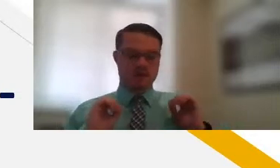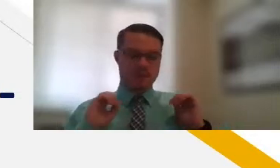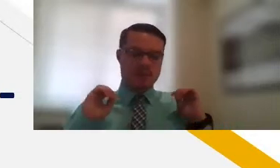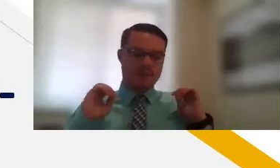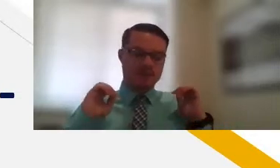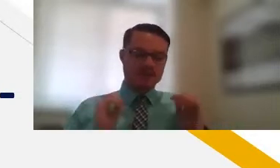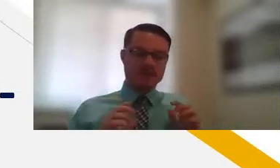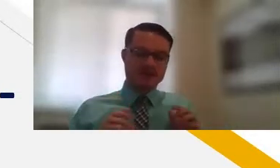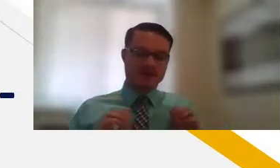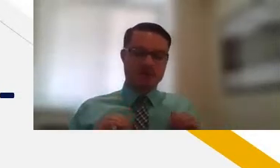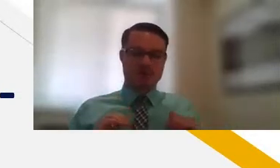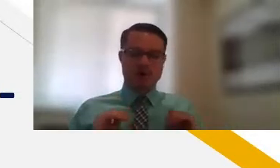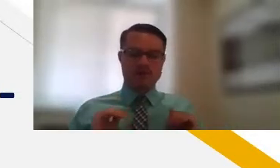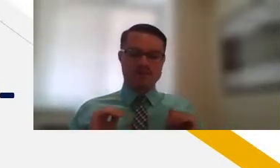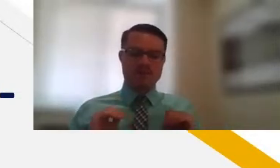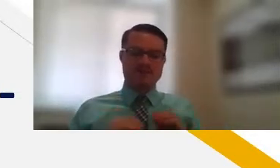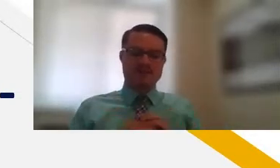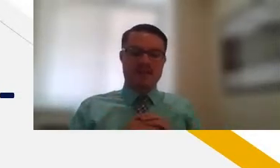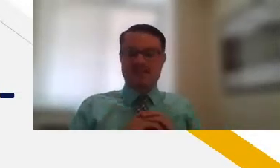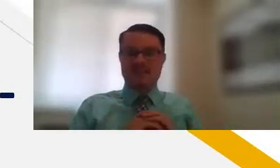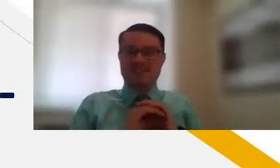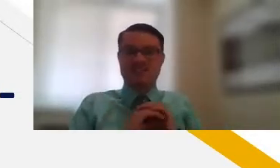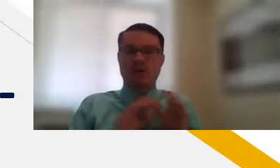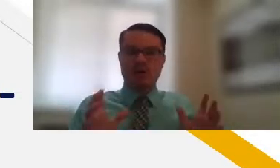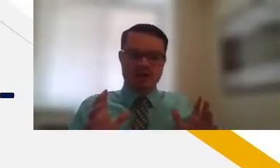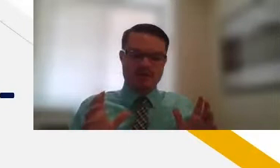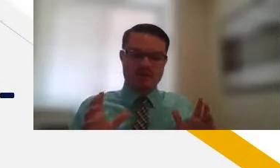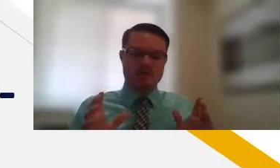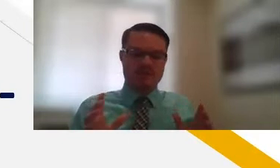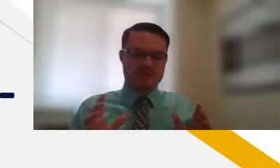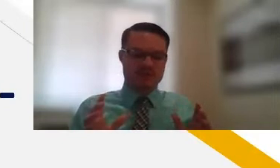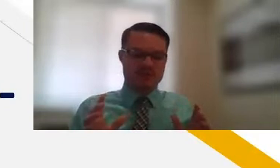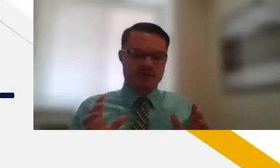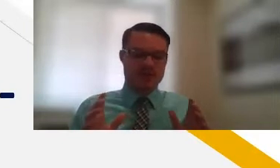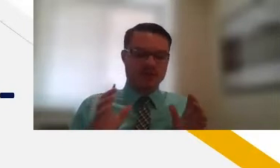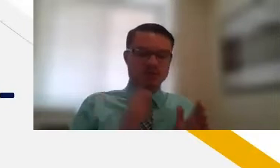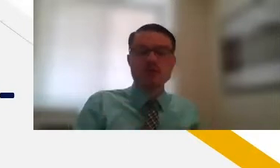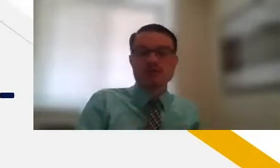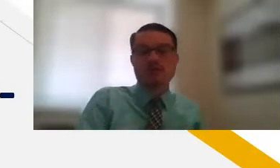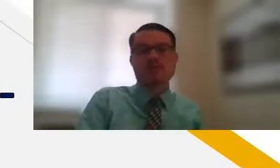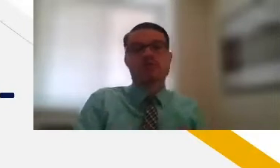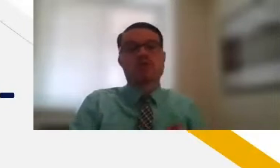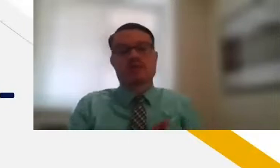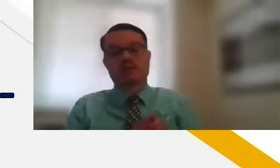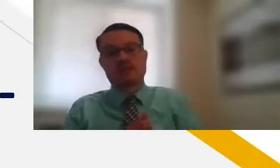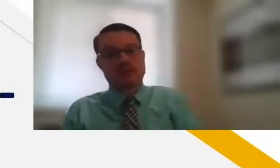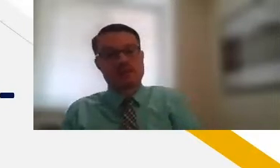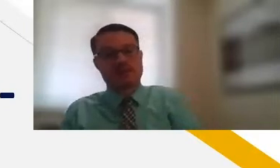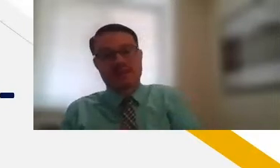Now section 504 requirements, as I said, extend to all individuals with disabilities, including students who are actually gonna be covered